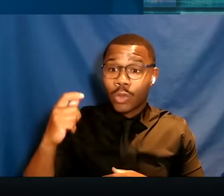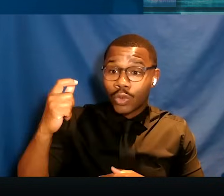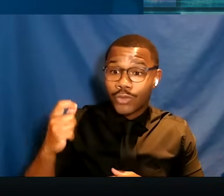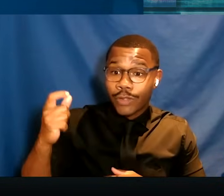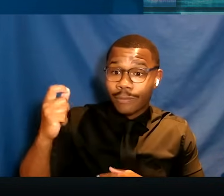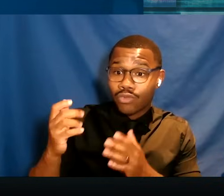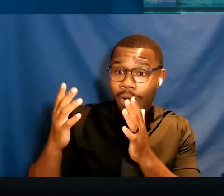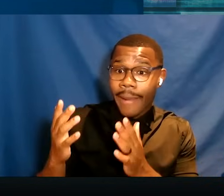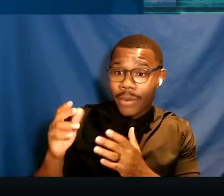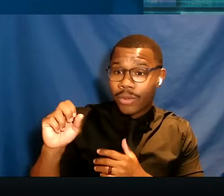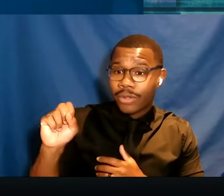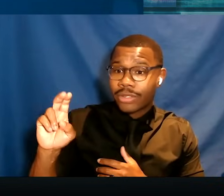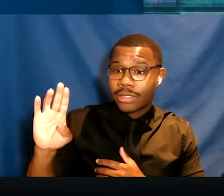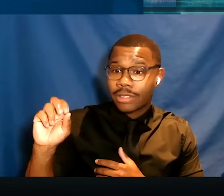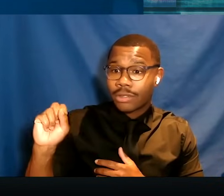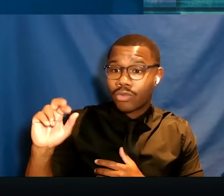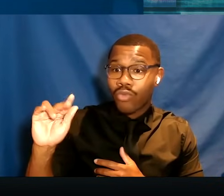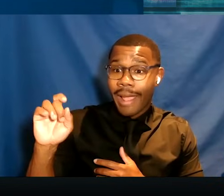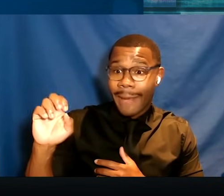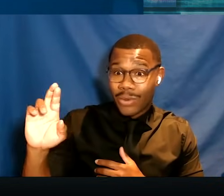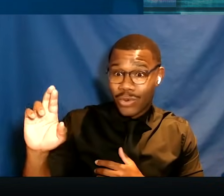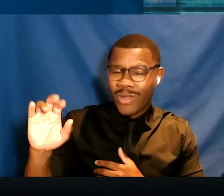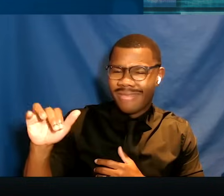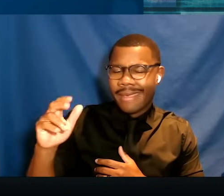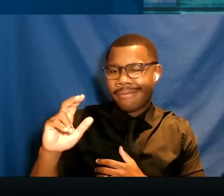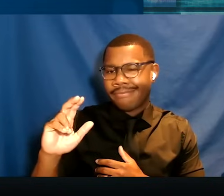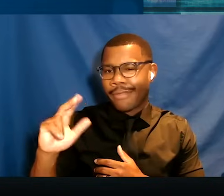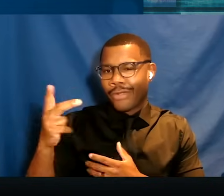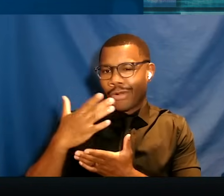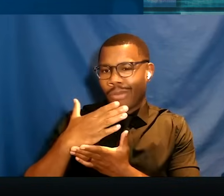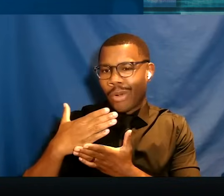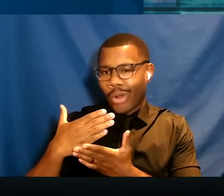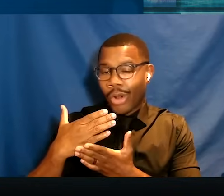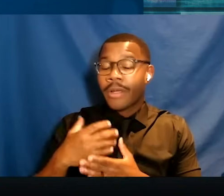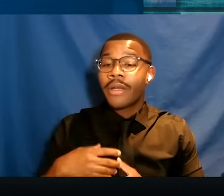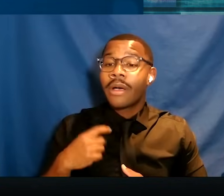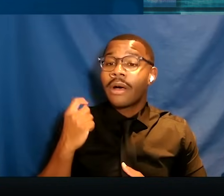which are the third element of the formula, the two lowest tiers have been eliminated